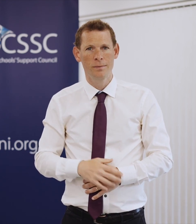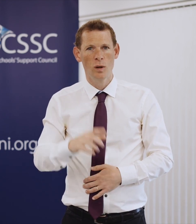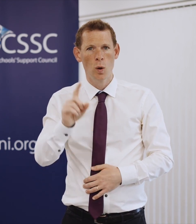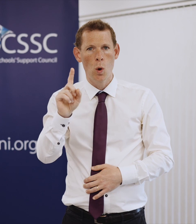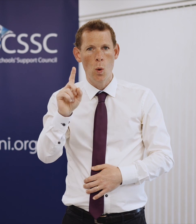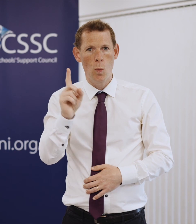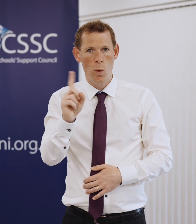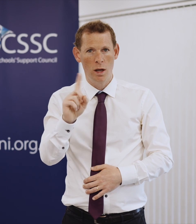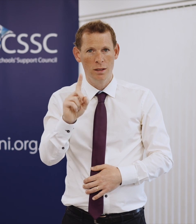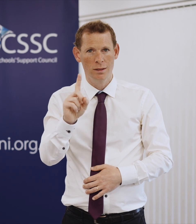what?